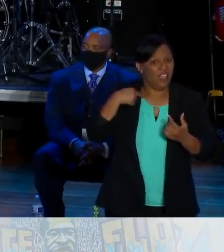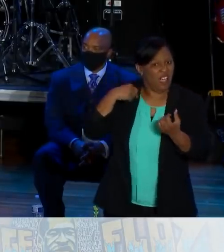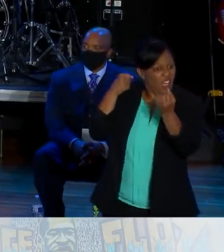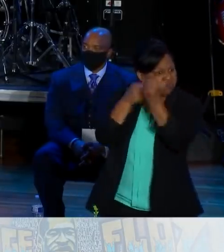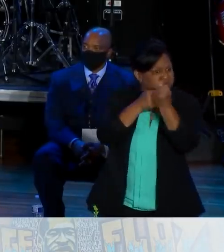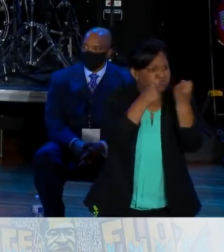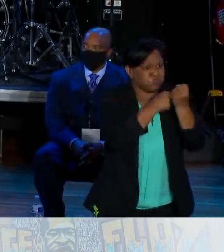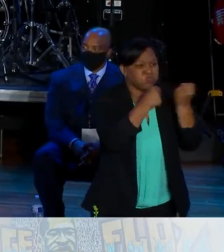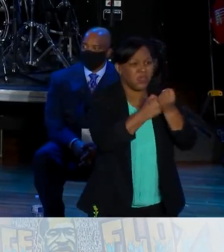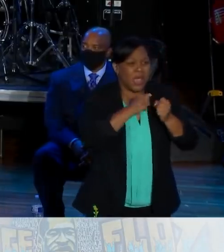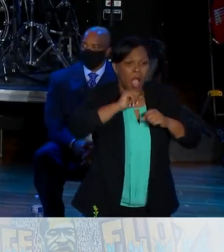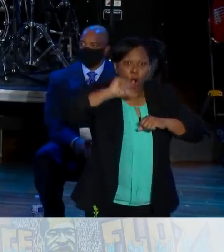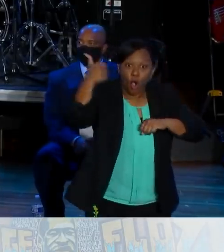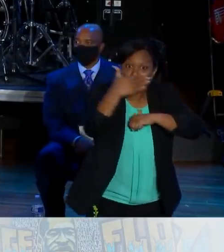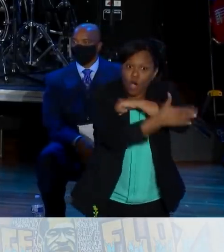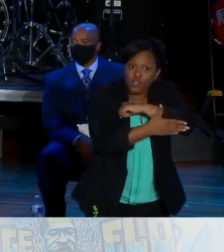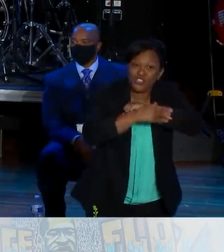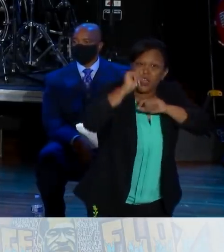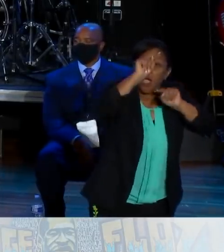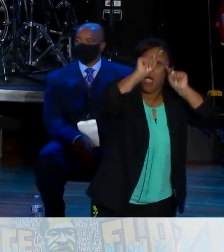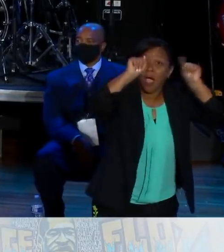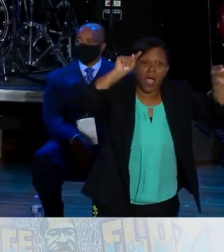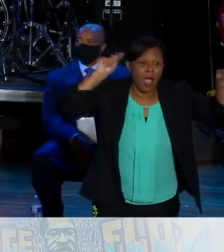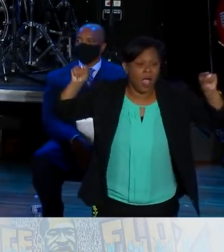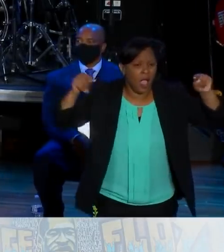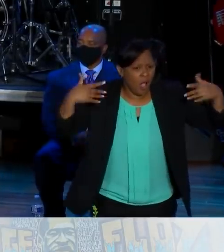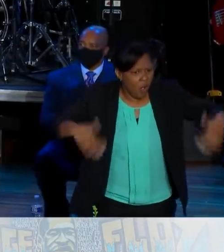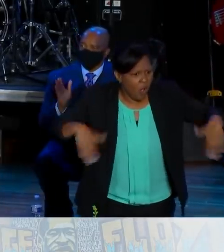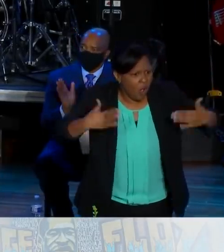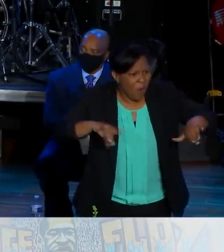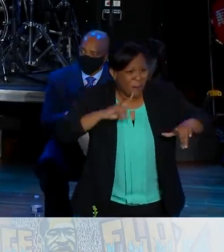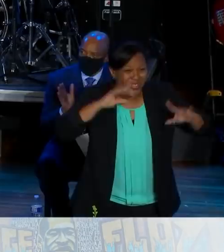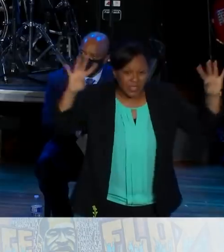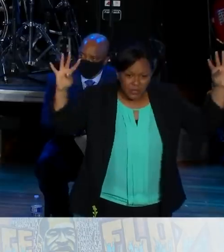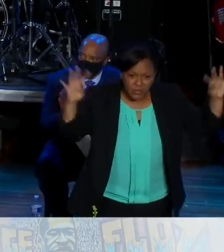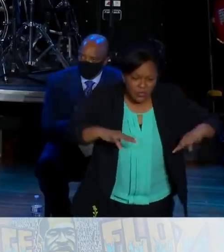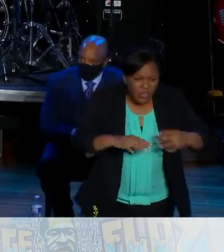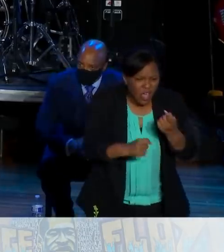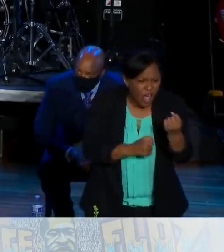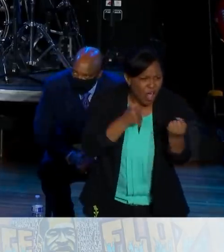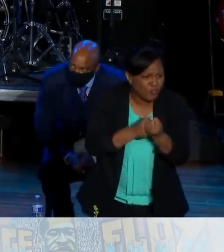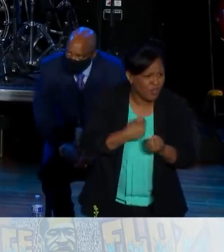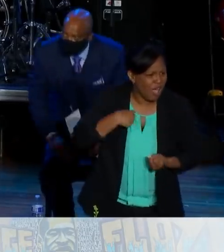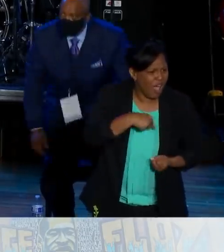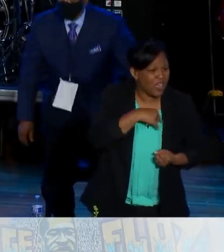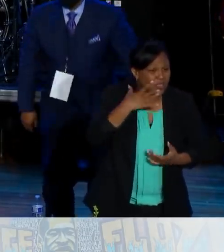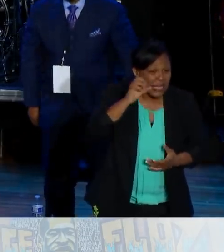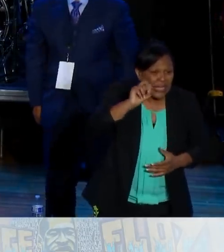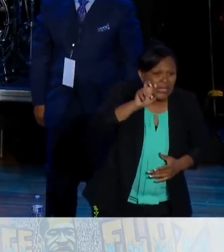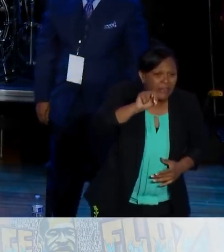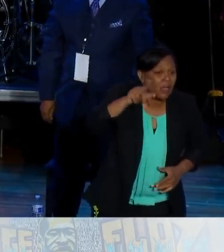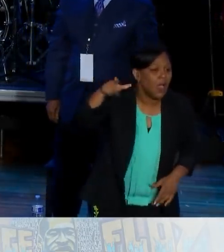GERMANY MARCHING FOR GEORGE FLOYD, IT'S A DIFFERENT TIME AND A DIFFERENT SEASON.